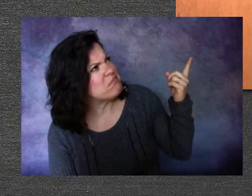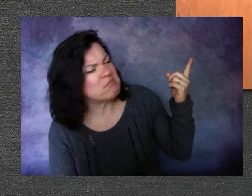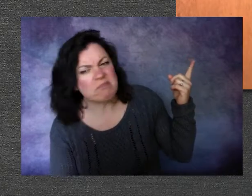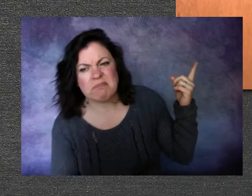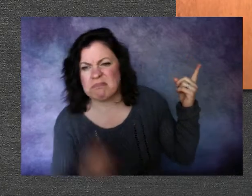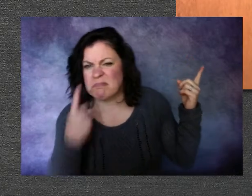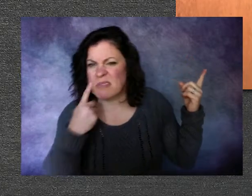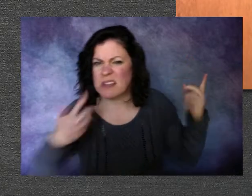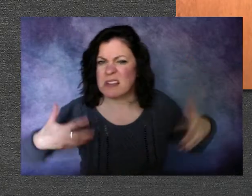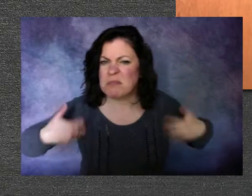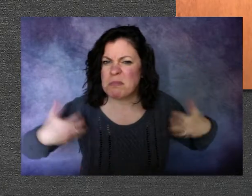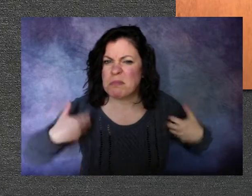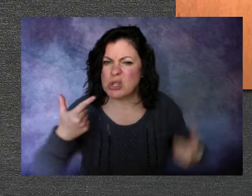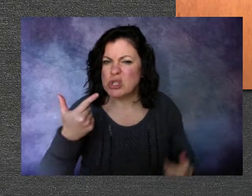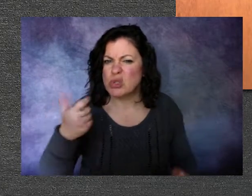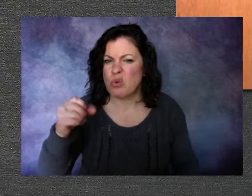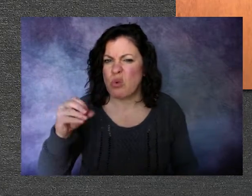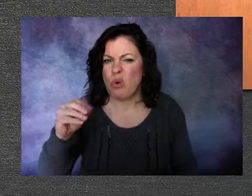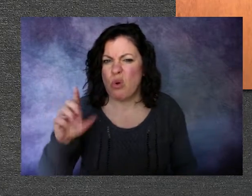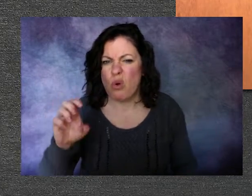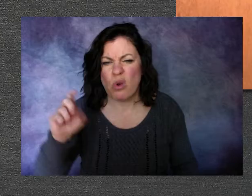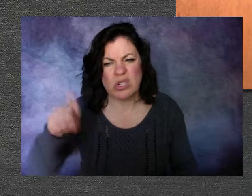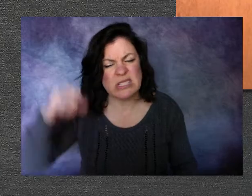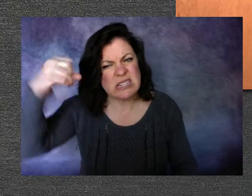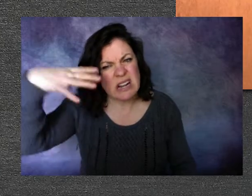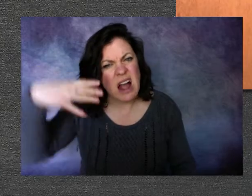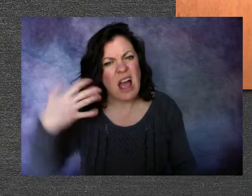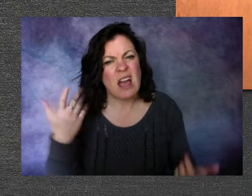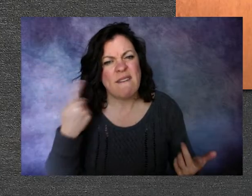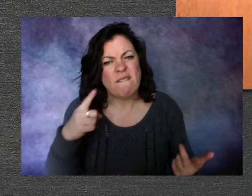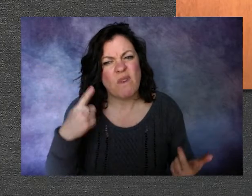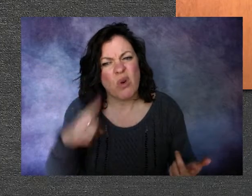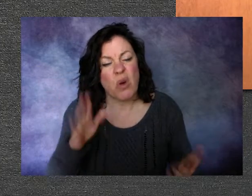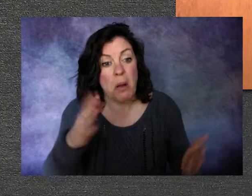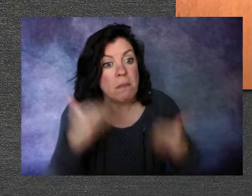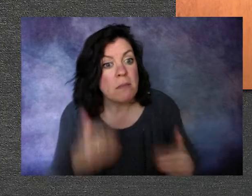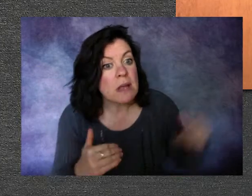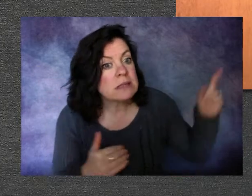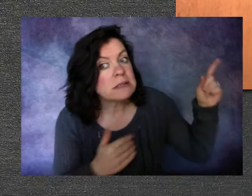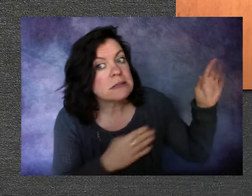Why might George need a lamp? Hmm, I don't know. Let's move on to our next clue.